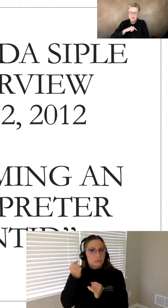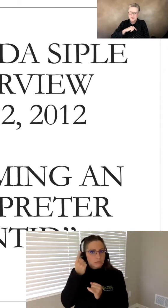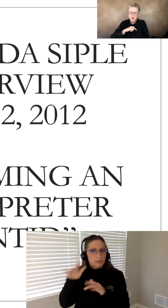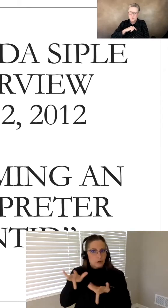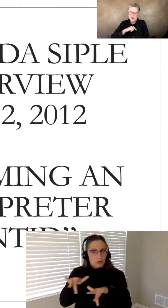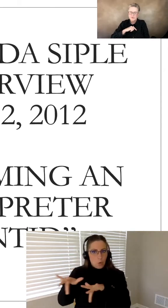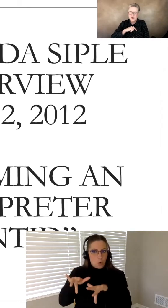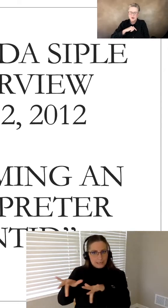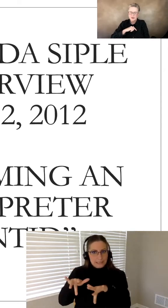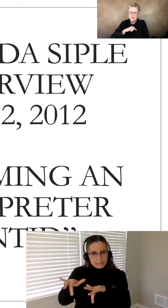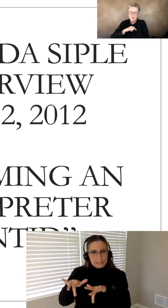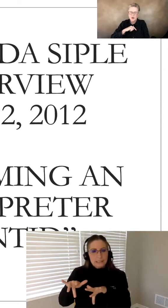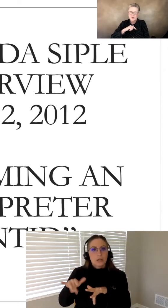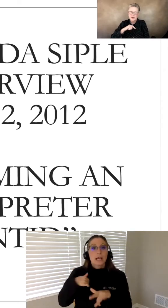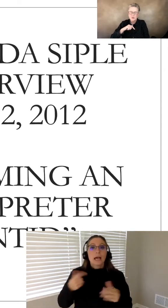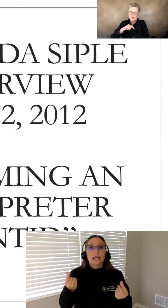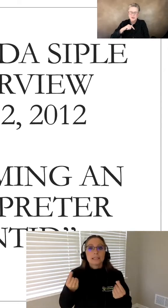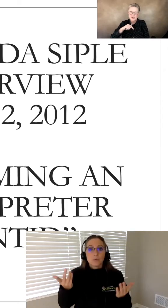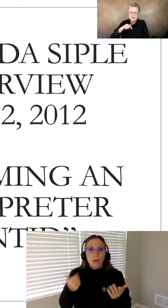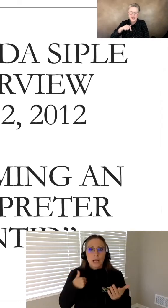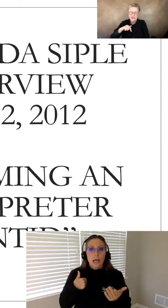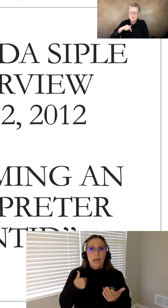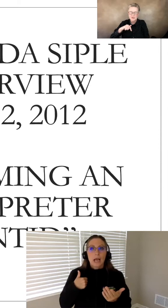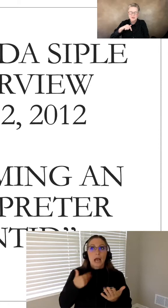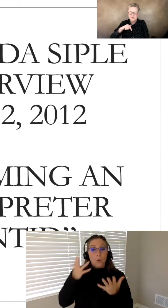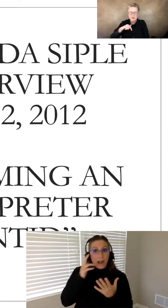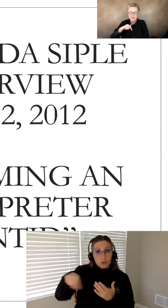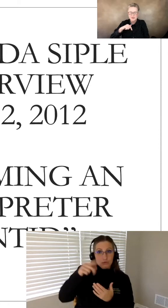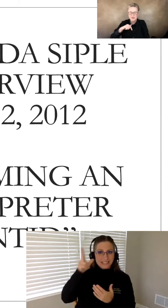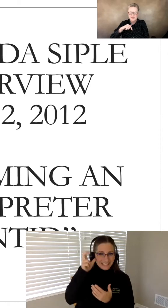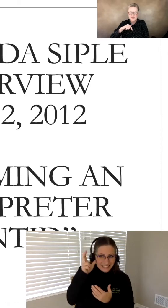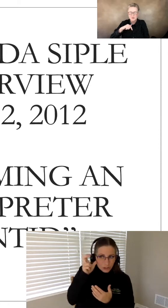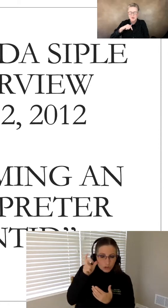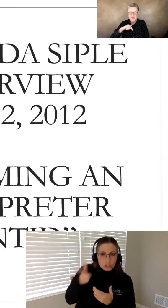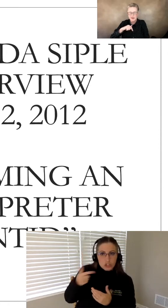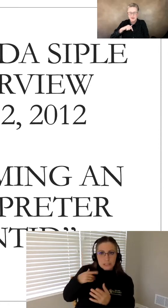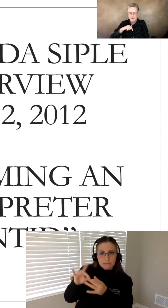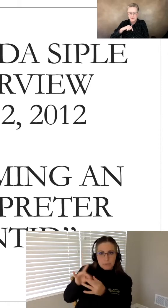so what I've done is I want you to hear what she says because it's really enlightening